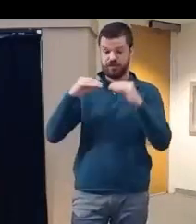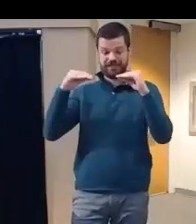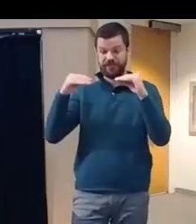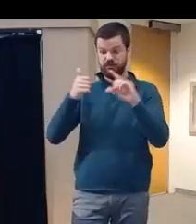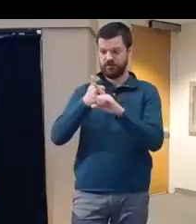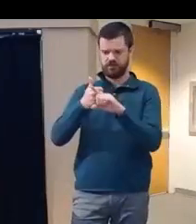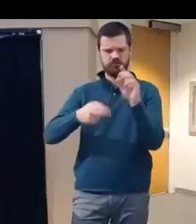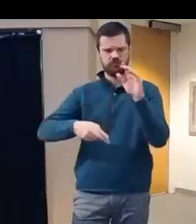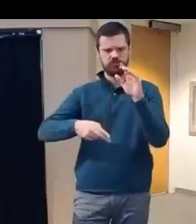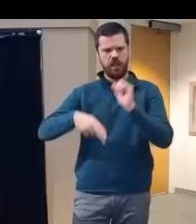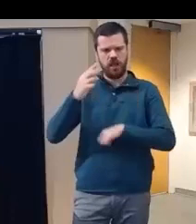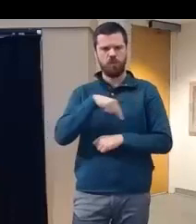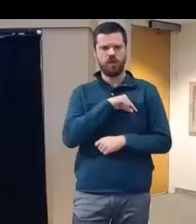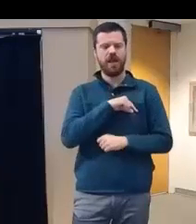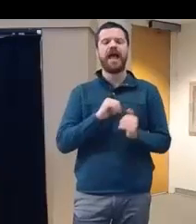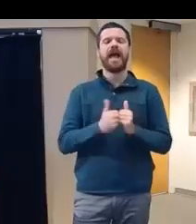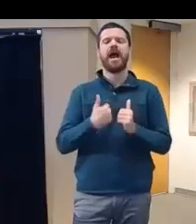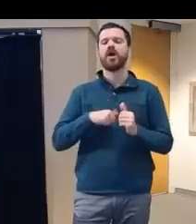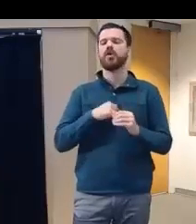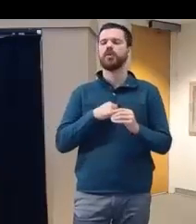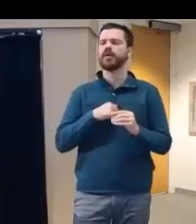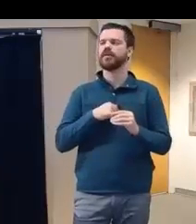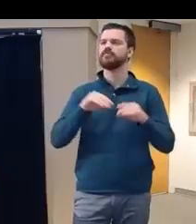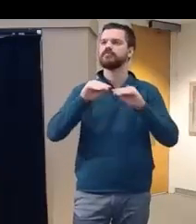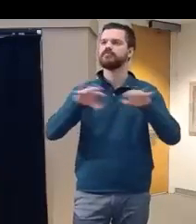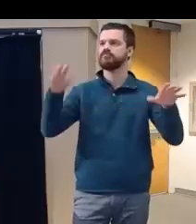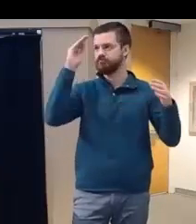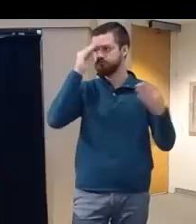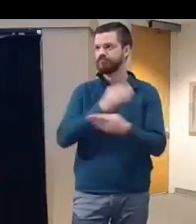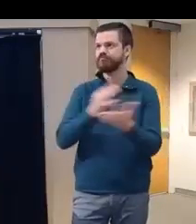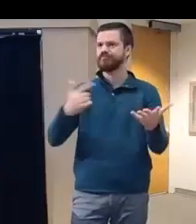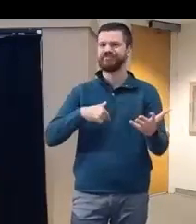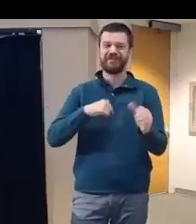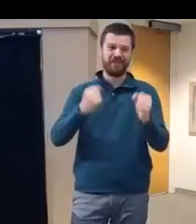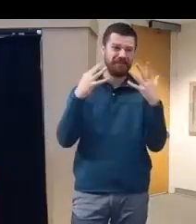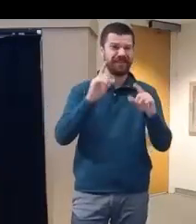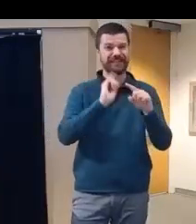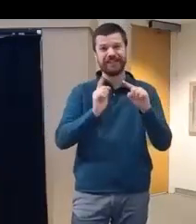um best quality how do we disseminate the fact that we have so many different amazing educational